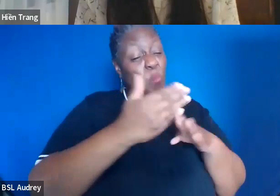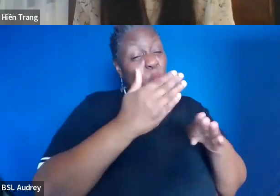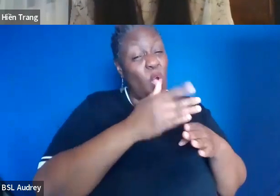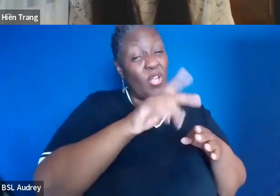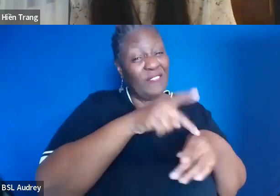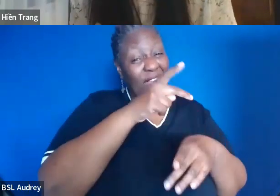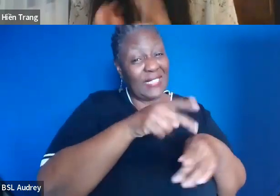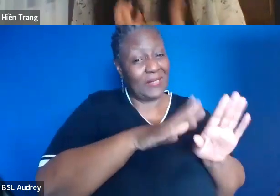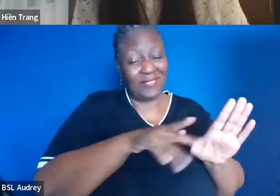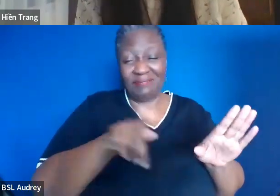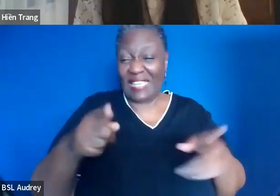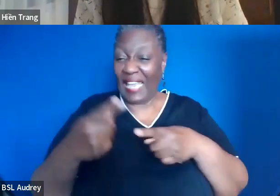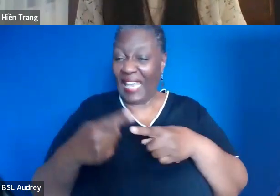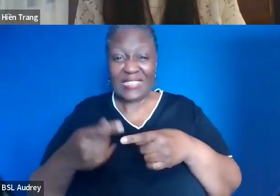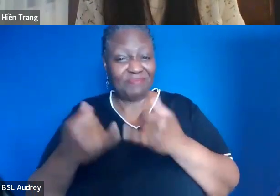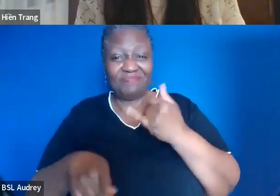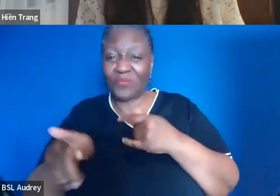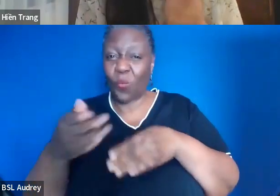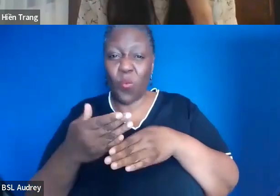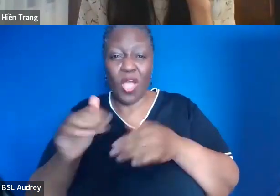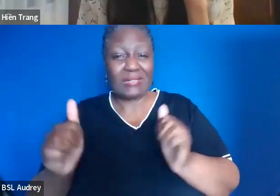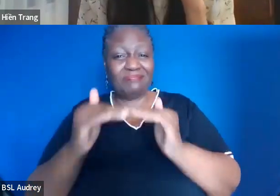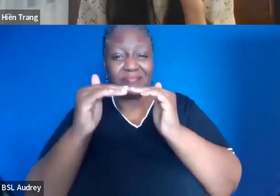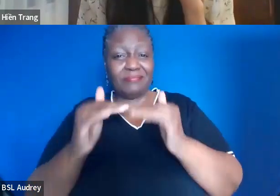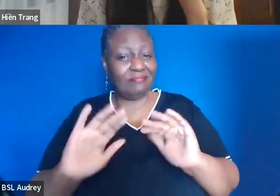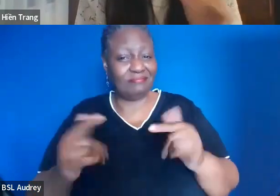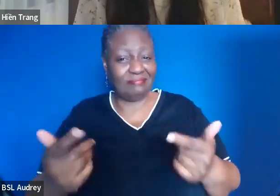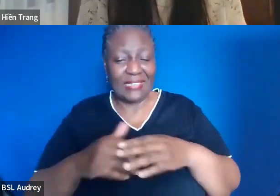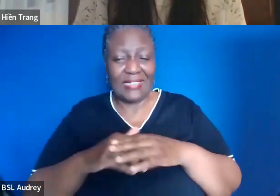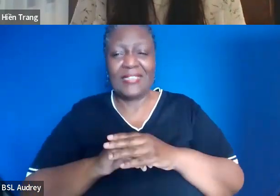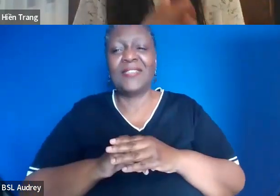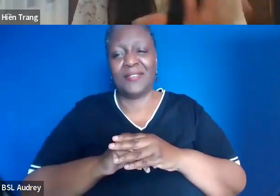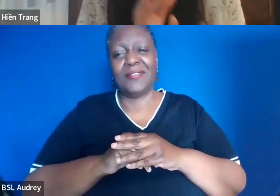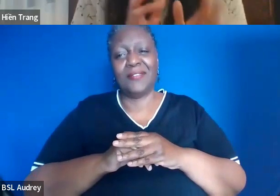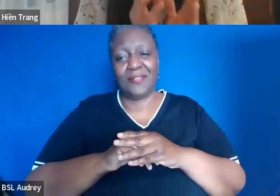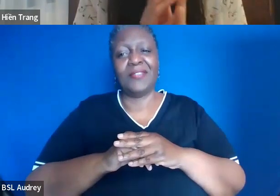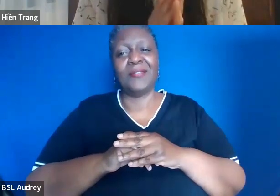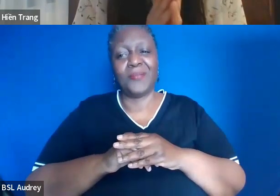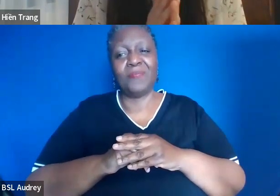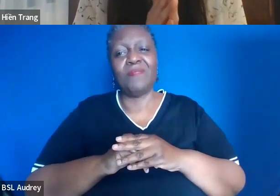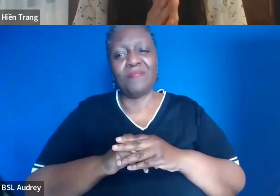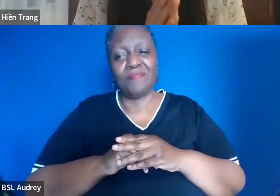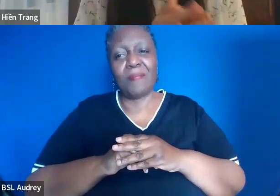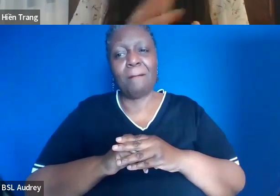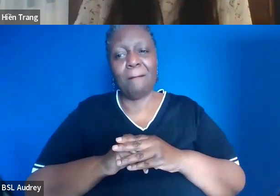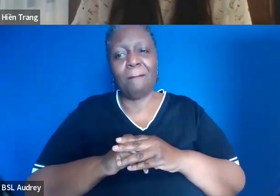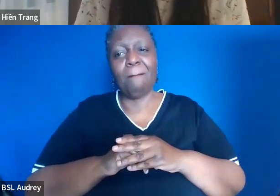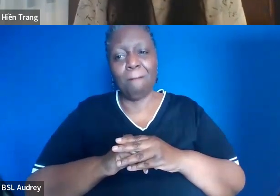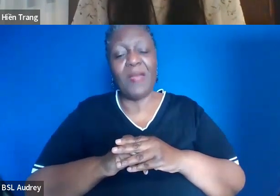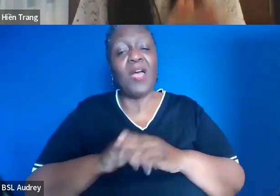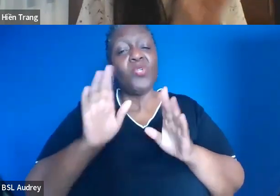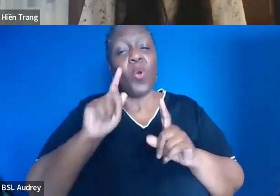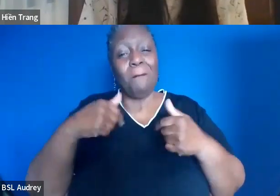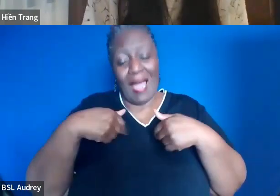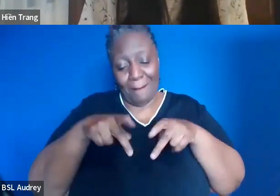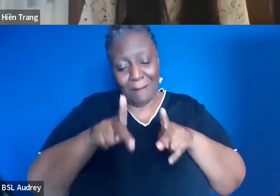what what in English I think so like uh so uh so my my my my method of work is first and right